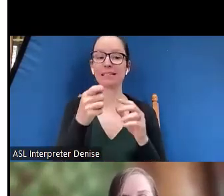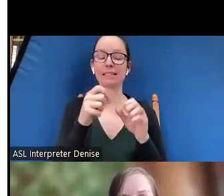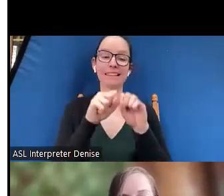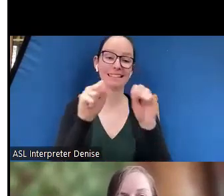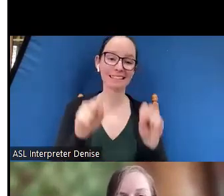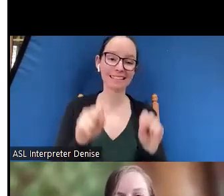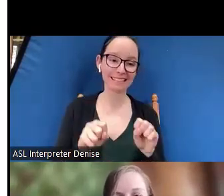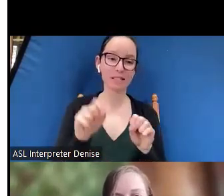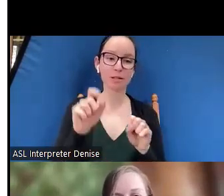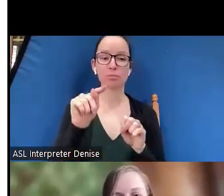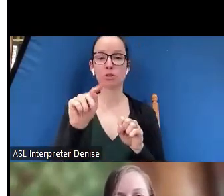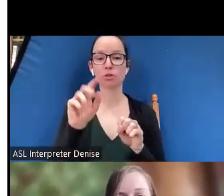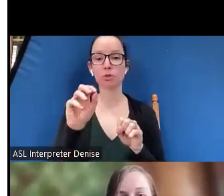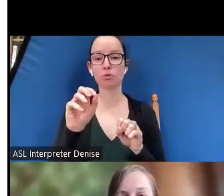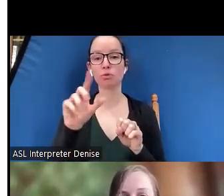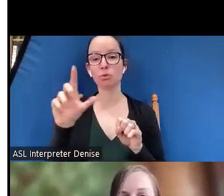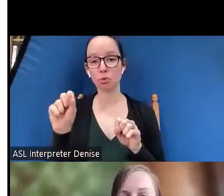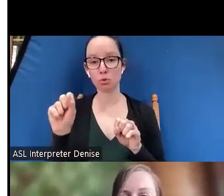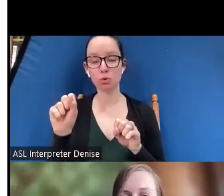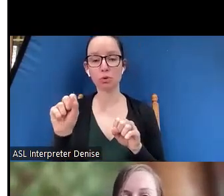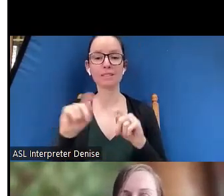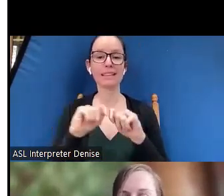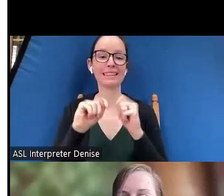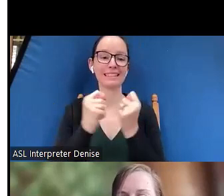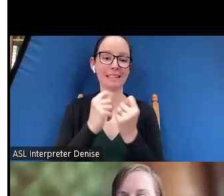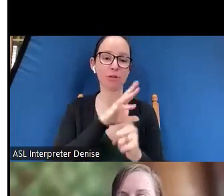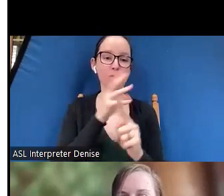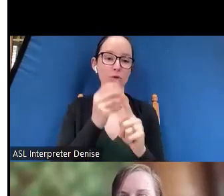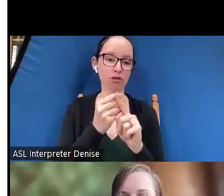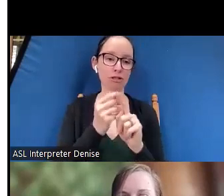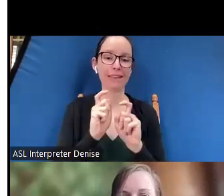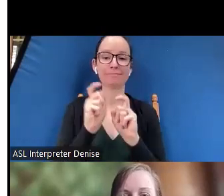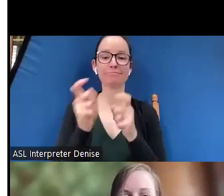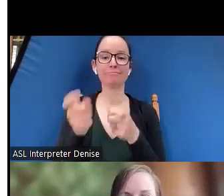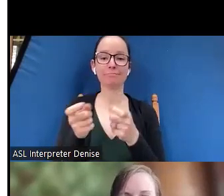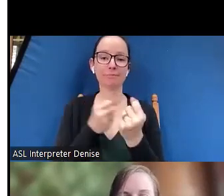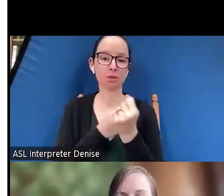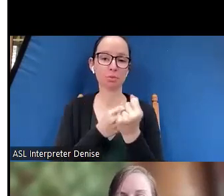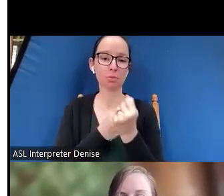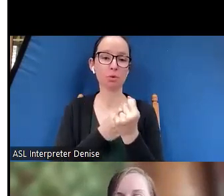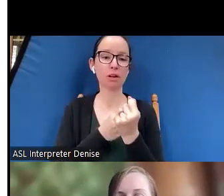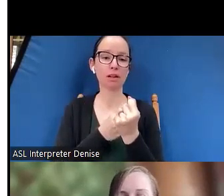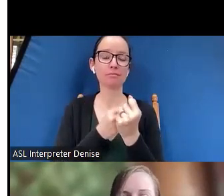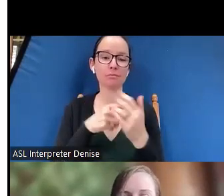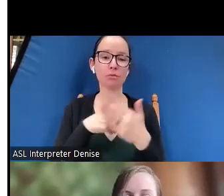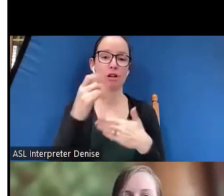team culture that really have been contributing to success.